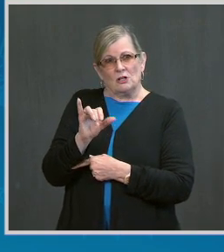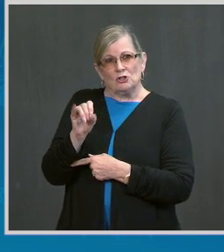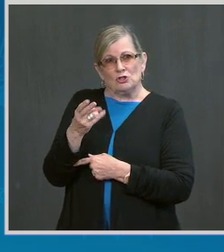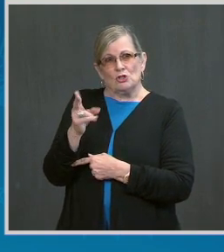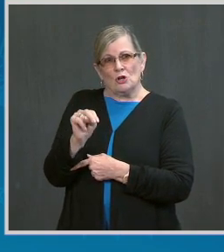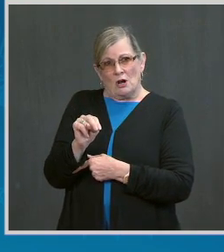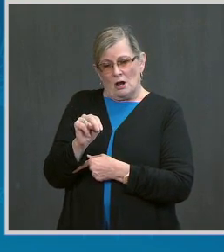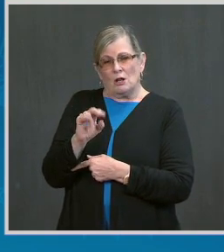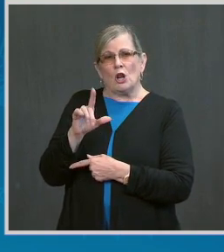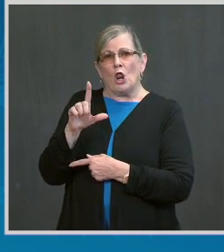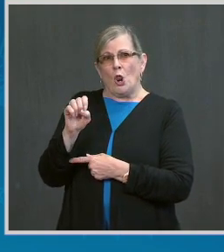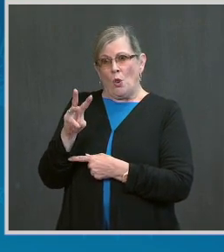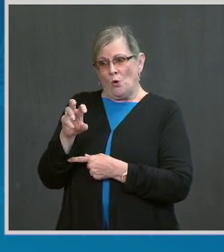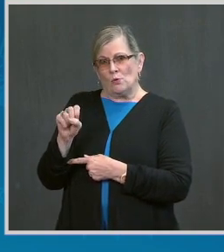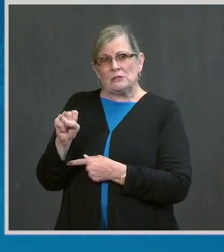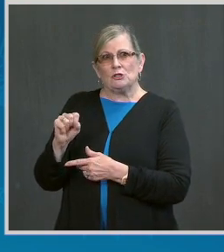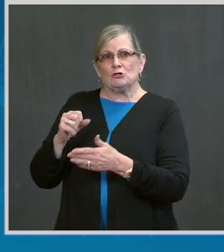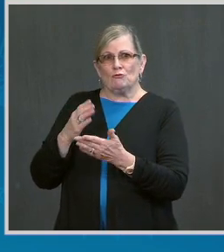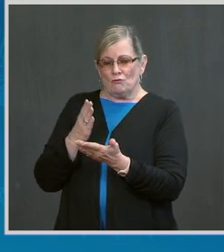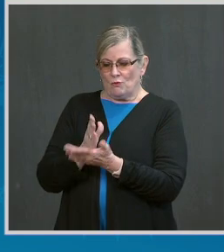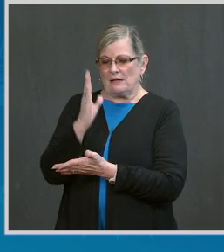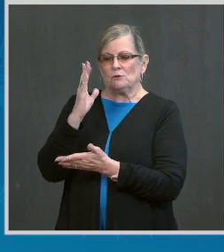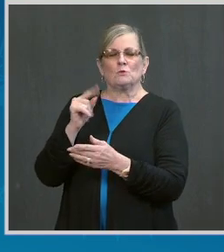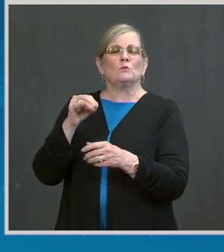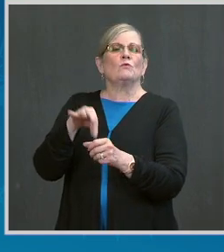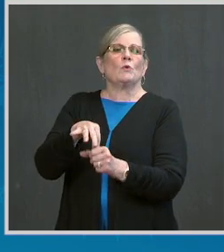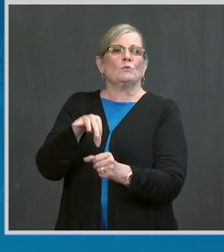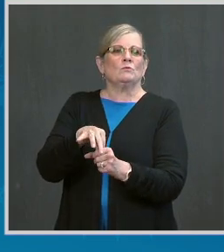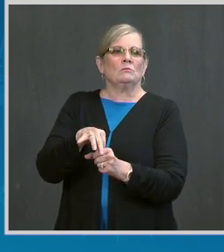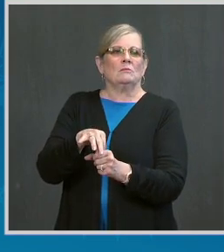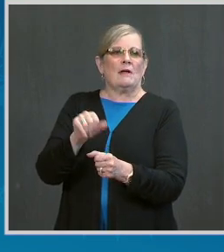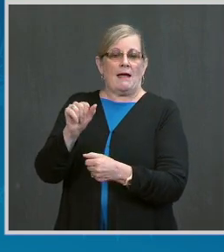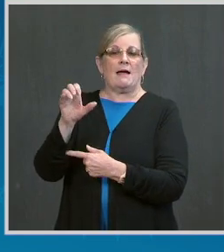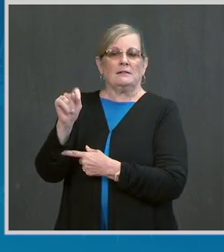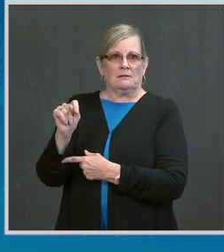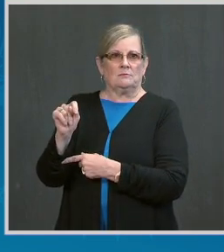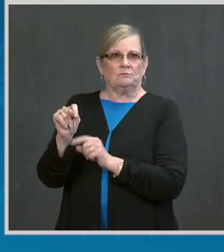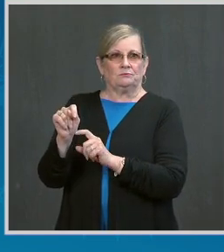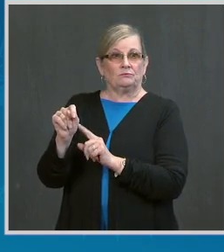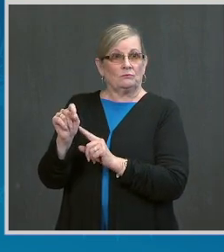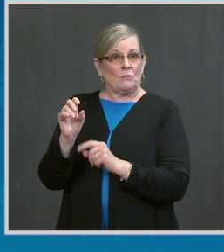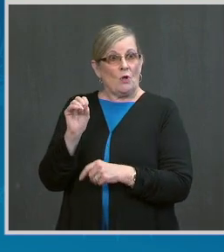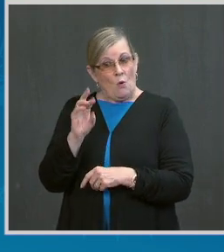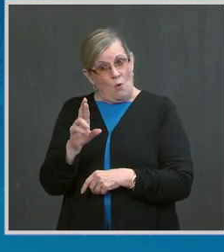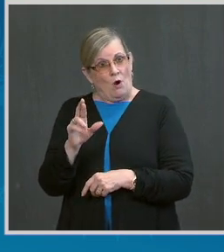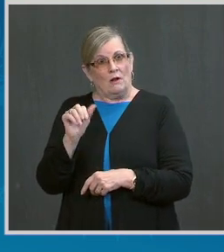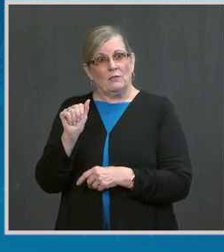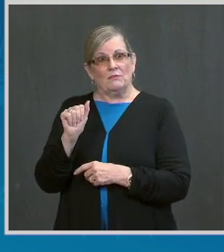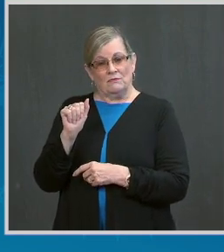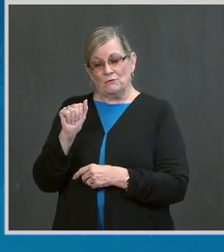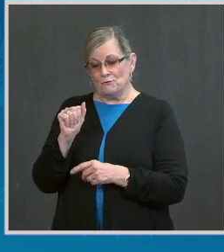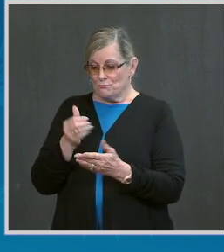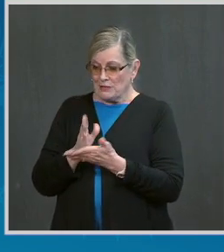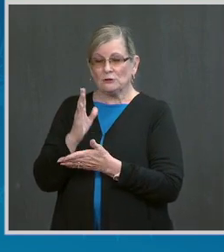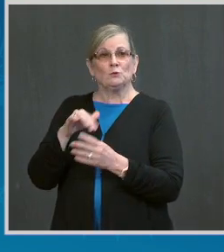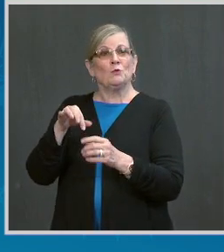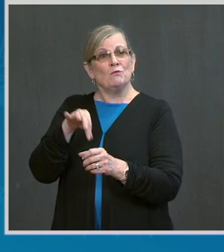to pass the four people for the People Act and to send both to the President's desk for signature.